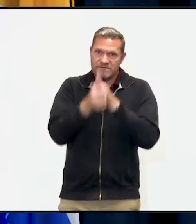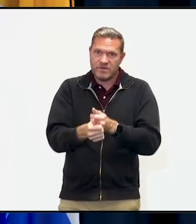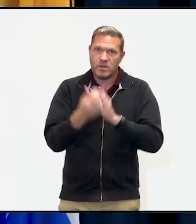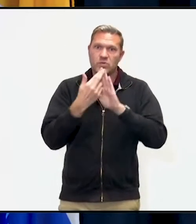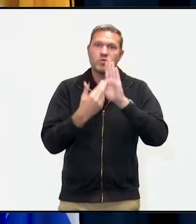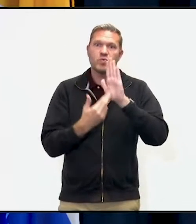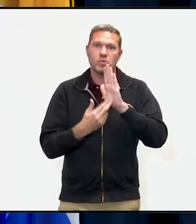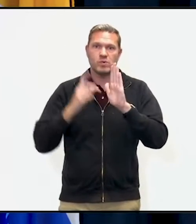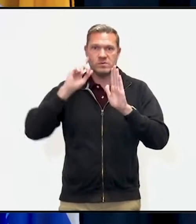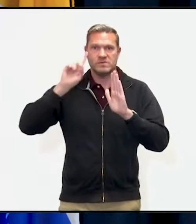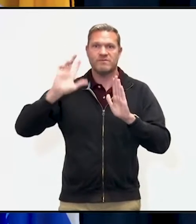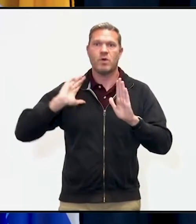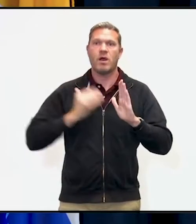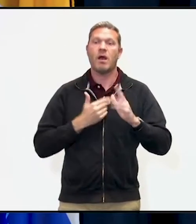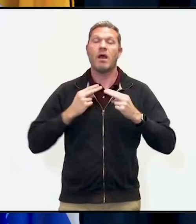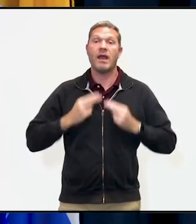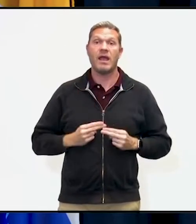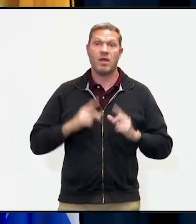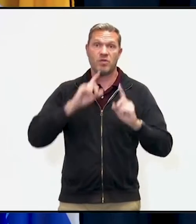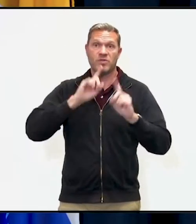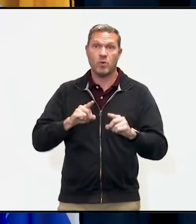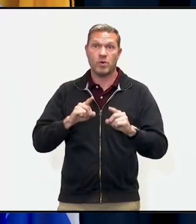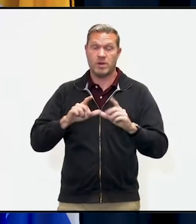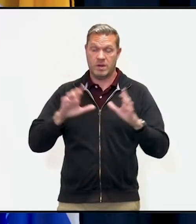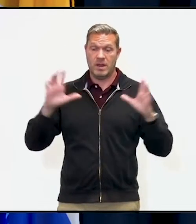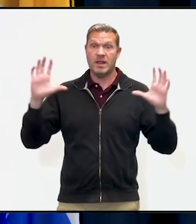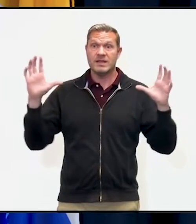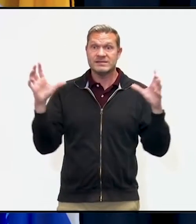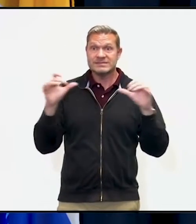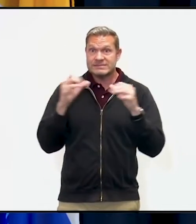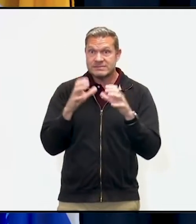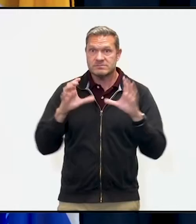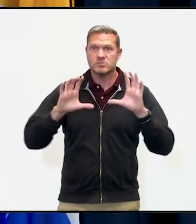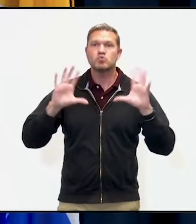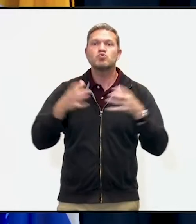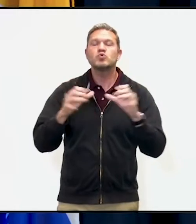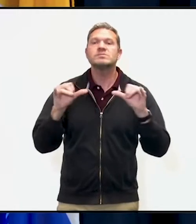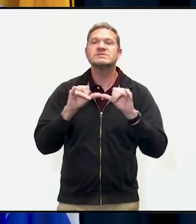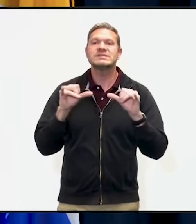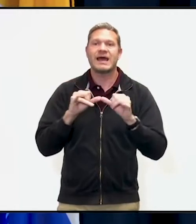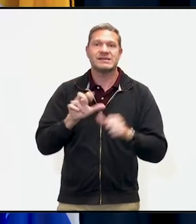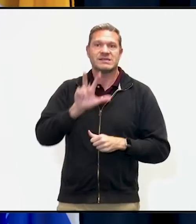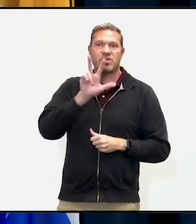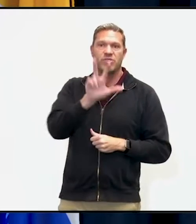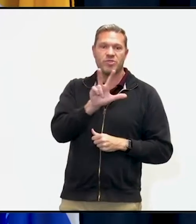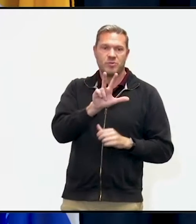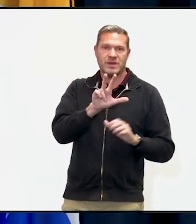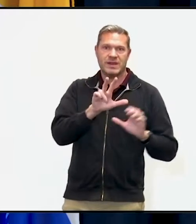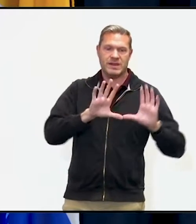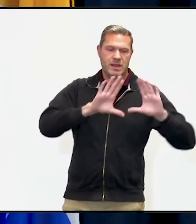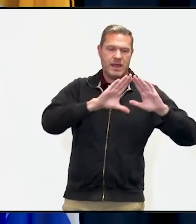Group size is limited to 3 households and no more than 15 people total.